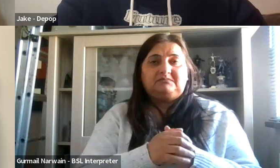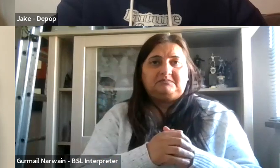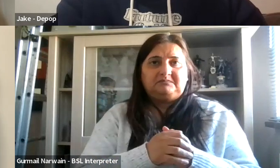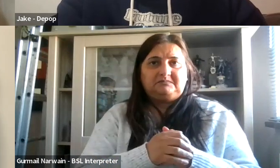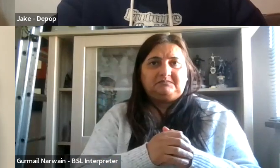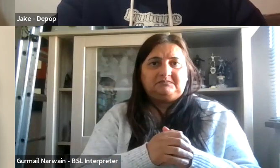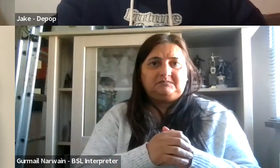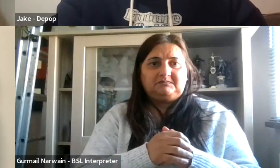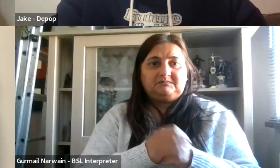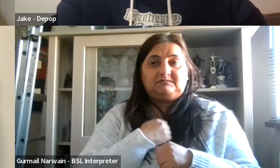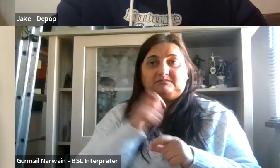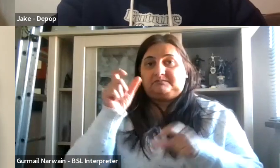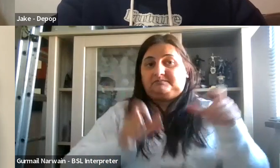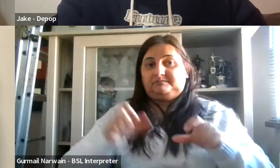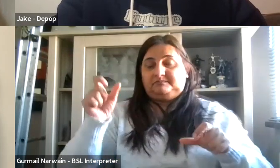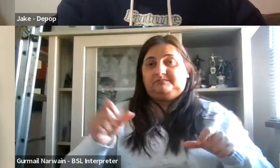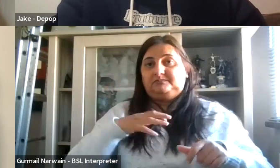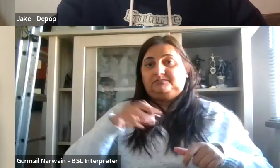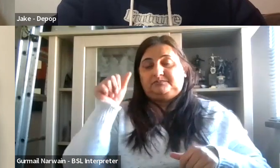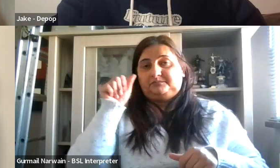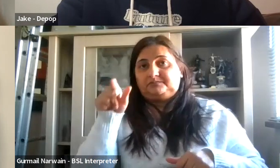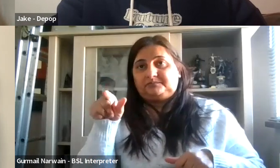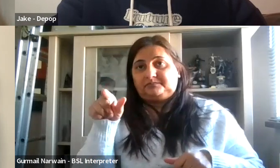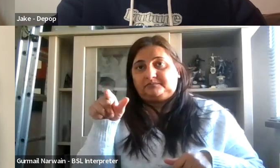So our candidates now it in particular. feel comfortable. So our candidates know in particular, you have people coming in - that you